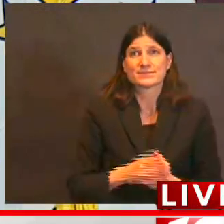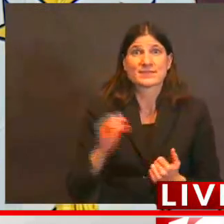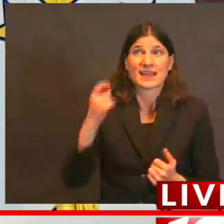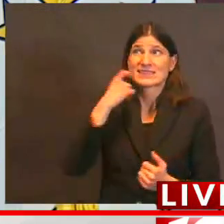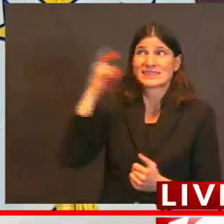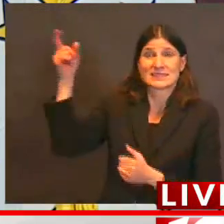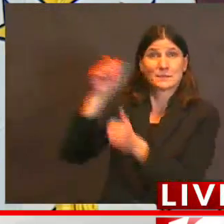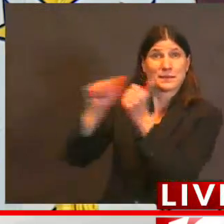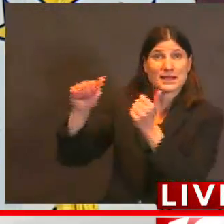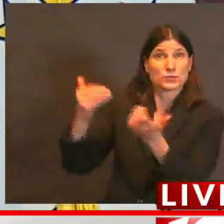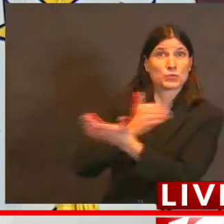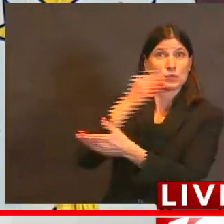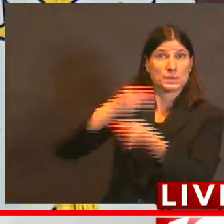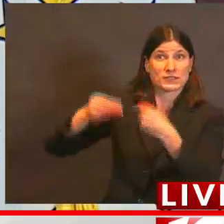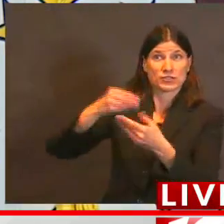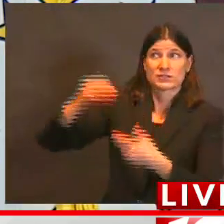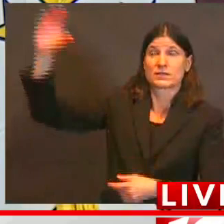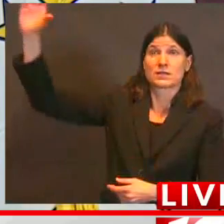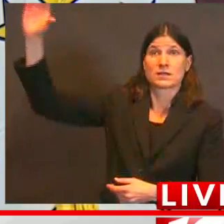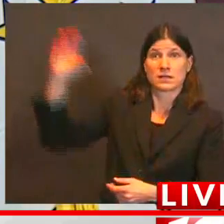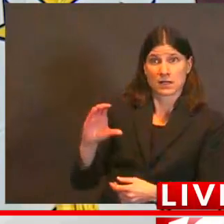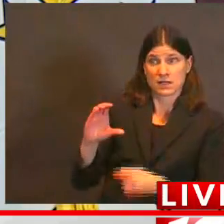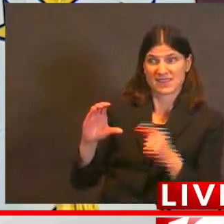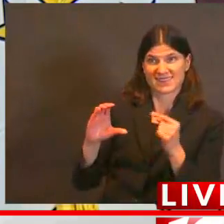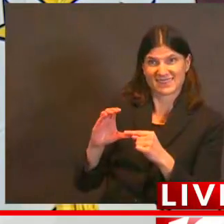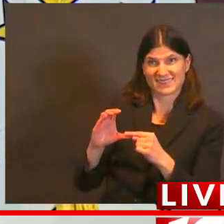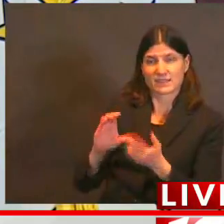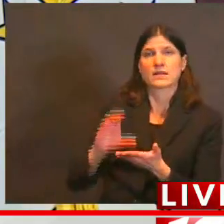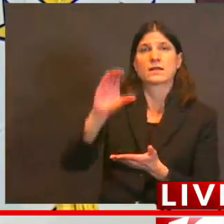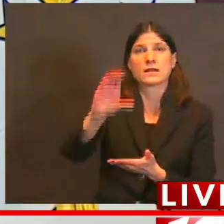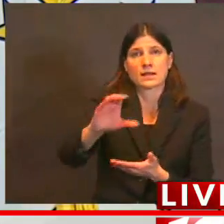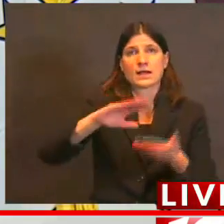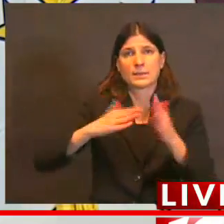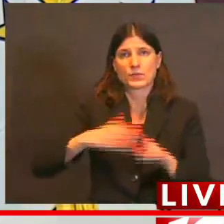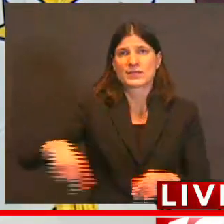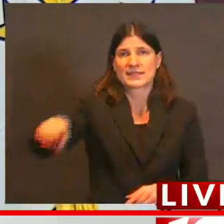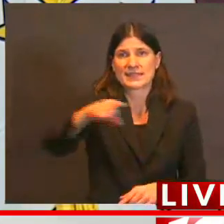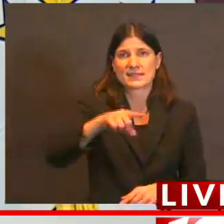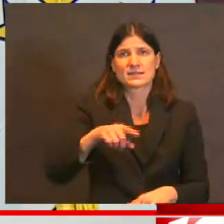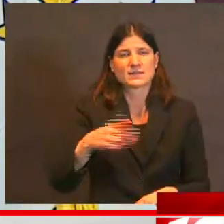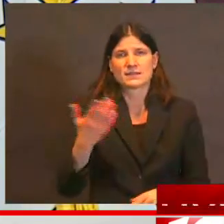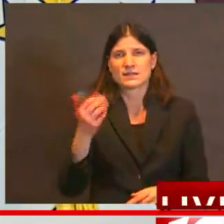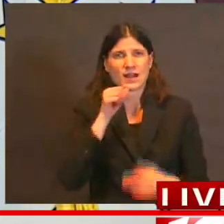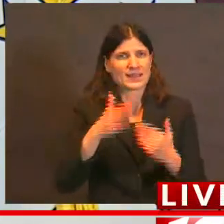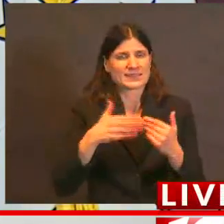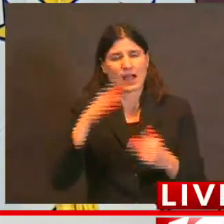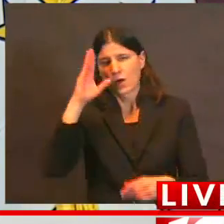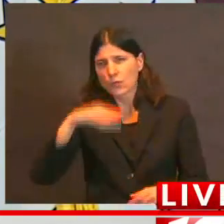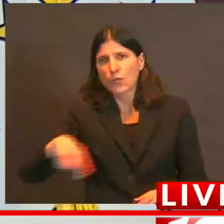WELL TO MAKE IT AVAILABLE TO BUSINESSES AND NOW BECAUSE OF WHAT'S BEEN PASSED RECENTLY THERE'S ADDITIONAL FUNDING